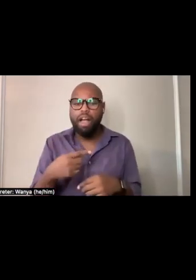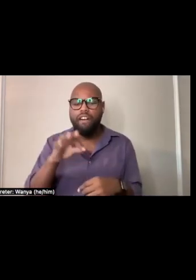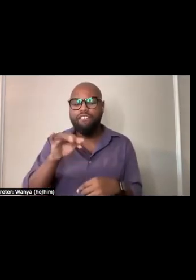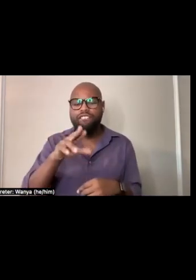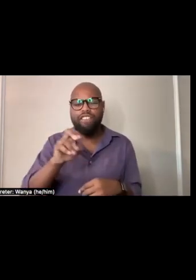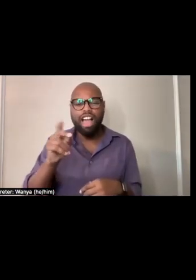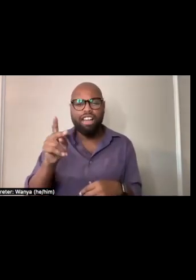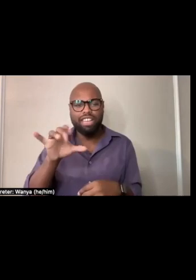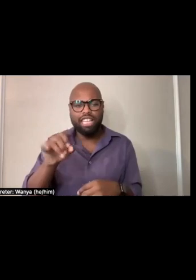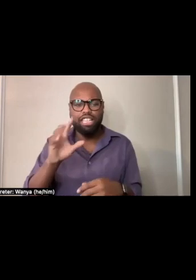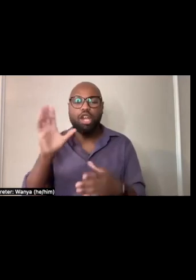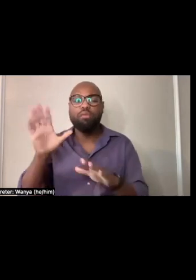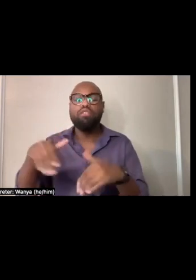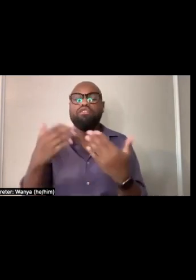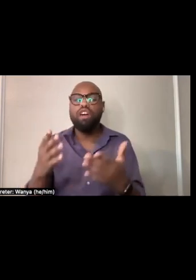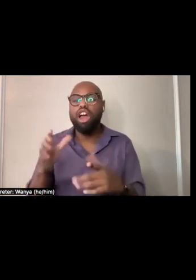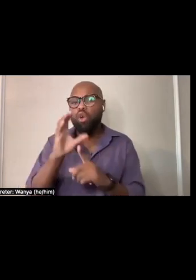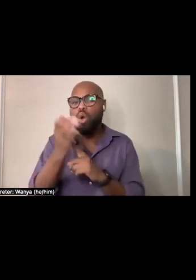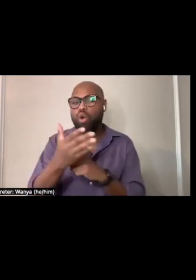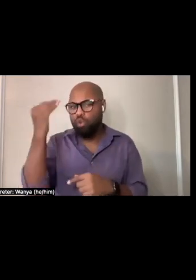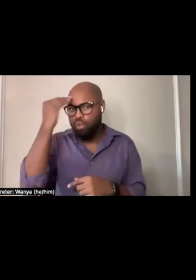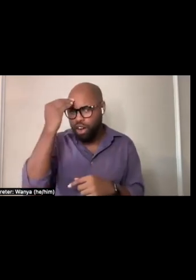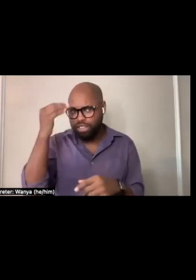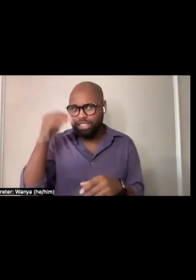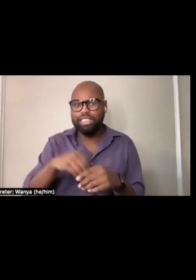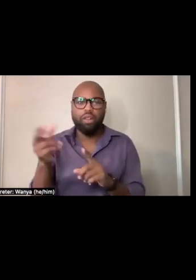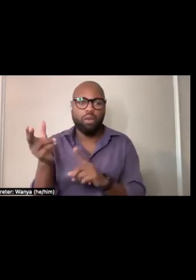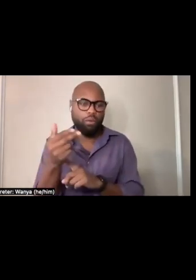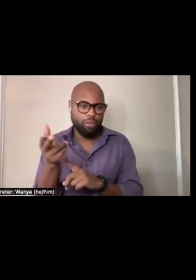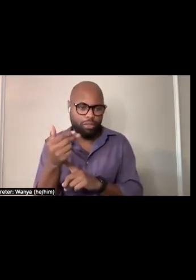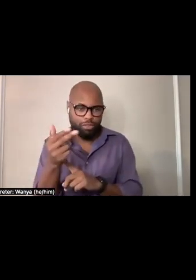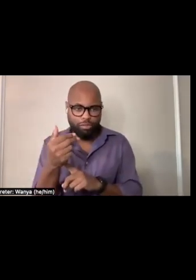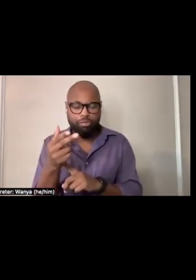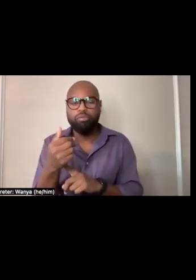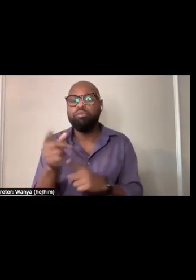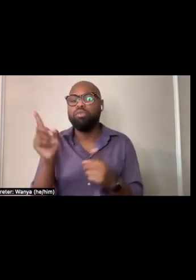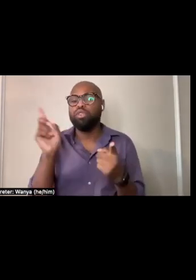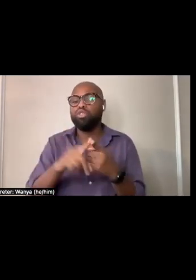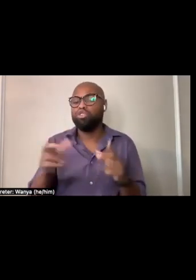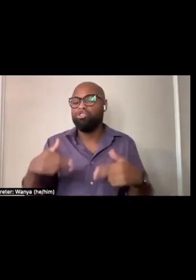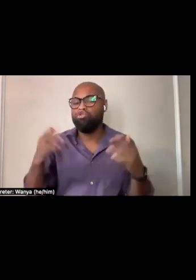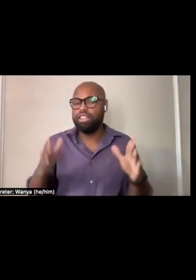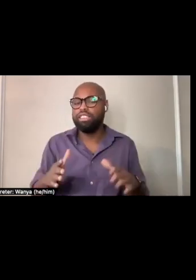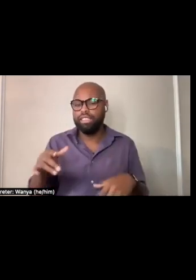cultural awareness to the hotel and to the residence, largely because they had lived or